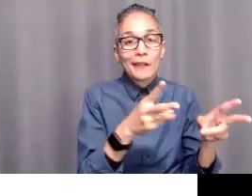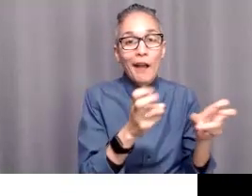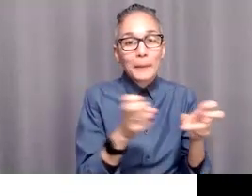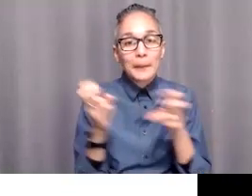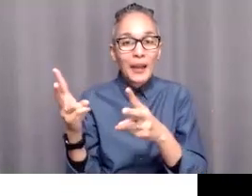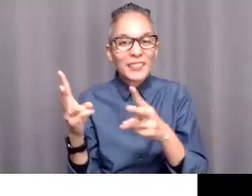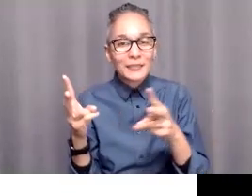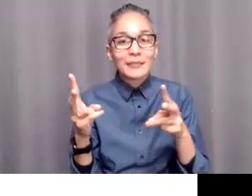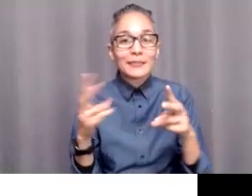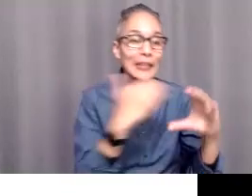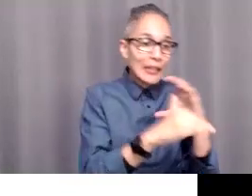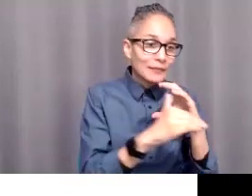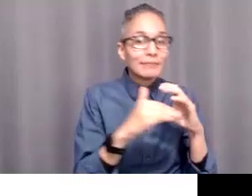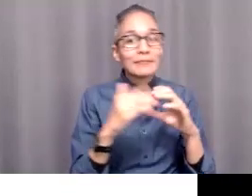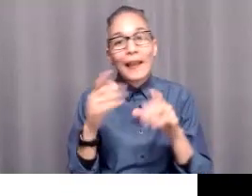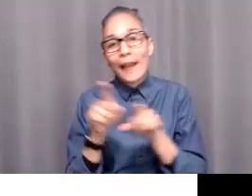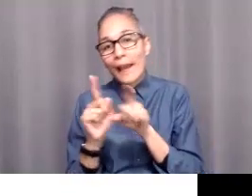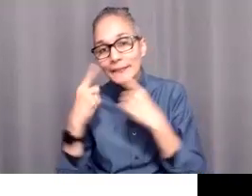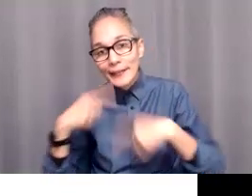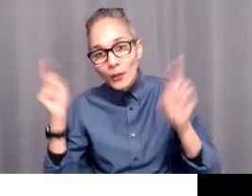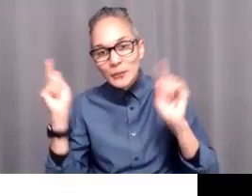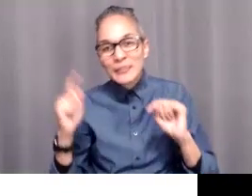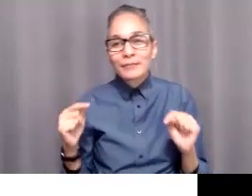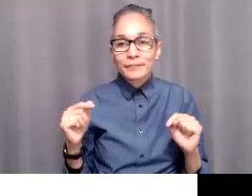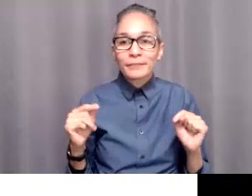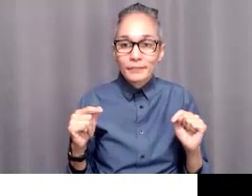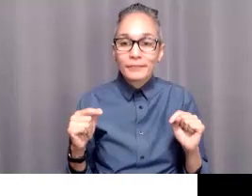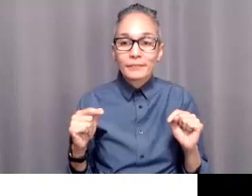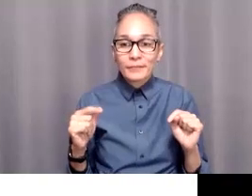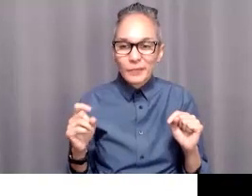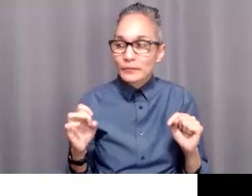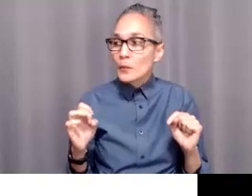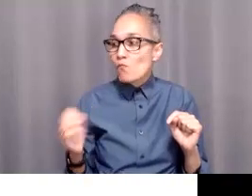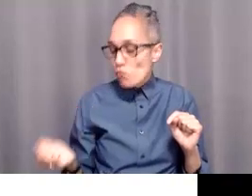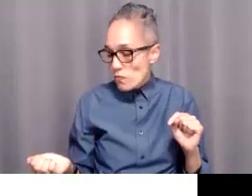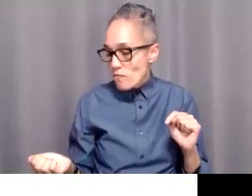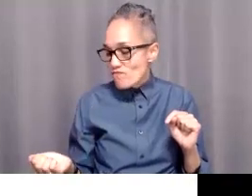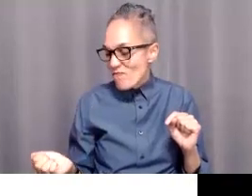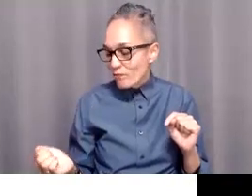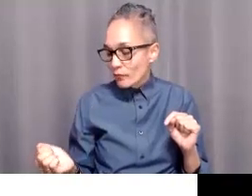Make the announcement. And then again, you know, send the inbox message to everyone,